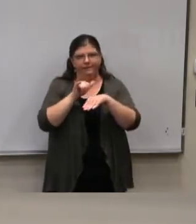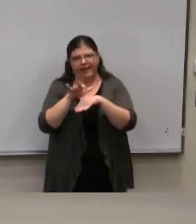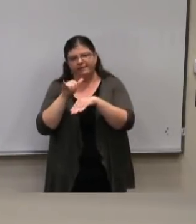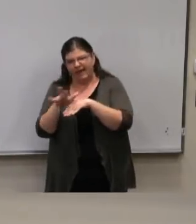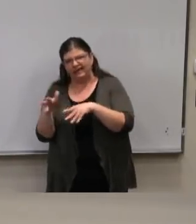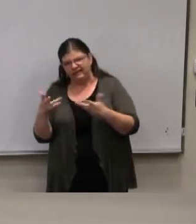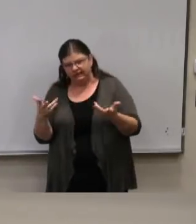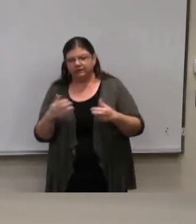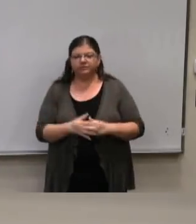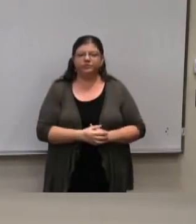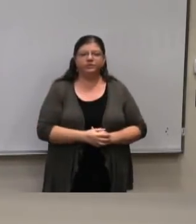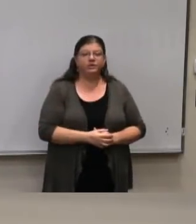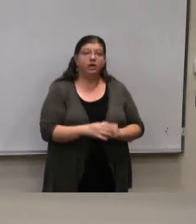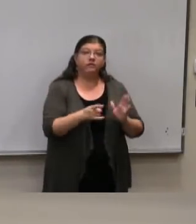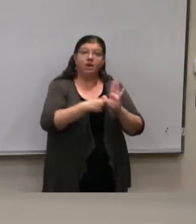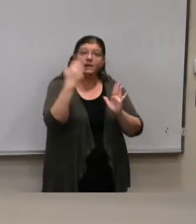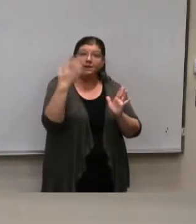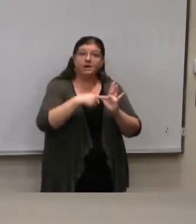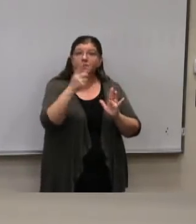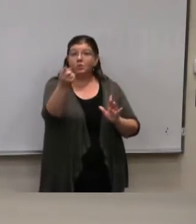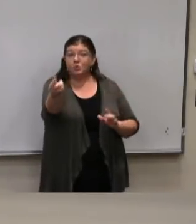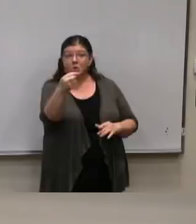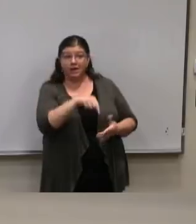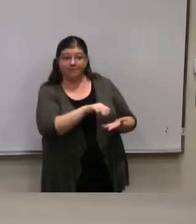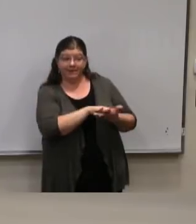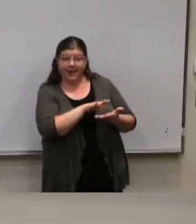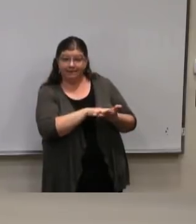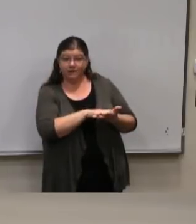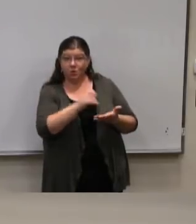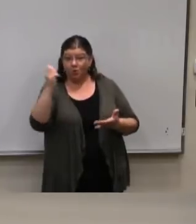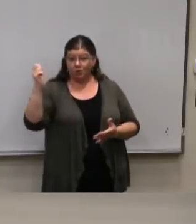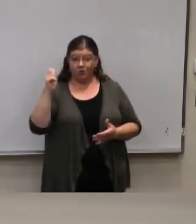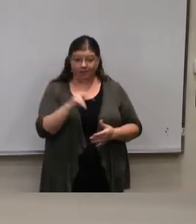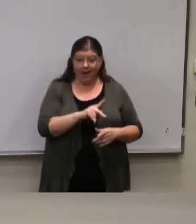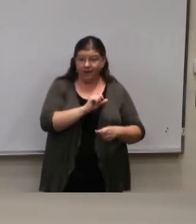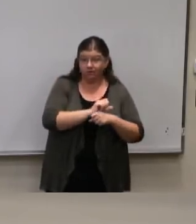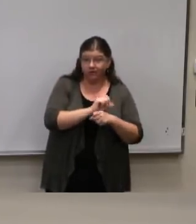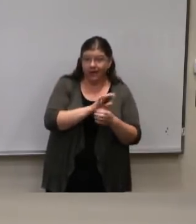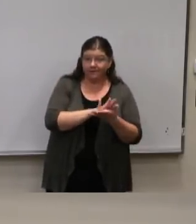From time to time, as you come to campus or when you return to campus, you can pick up your mask.